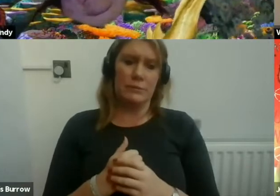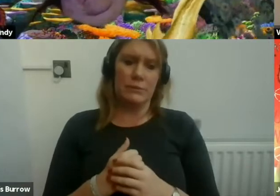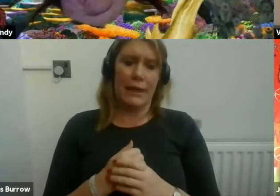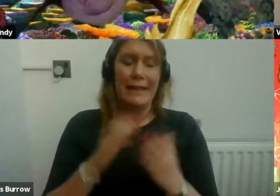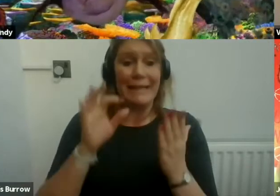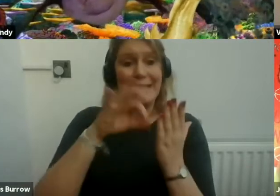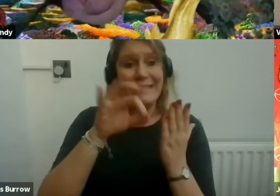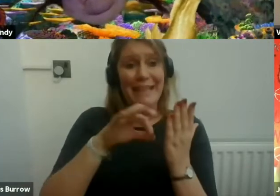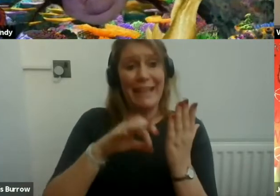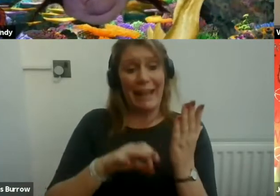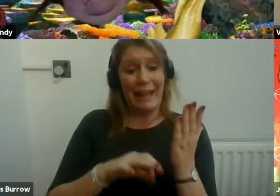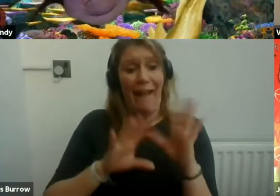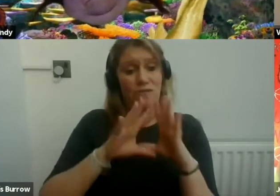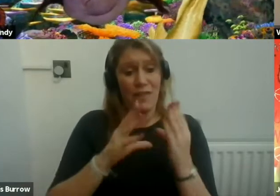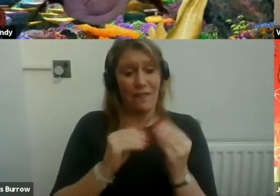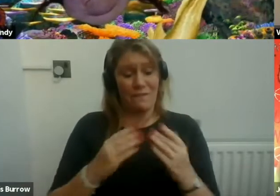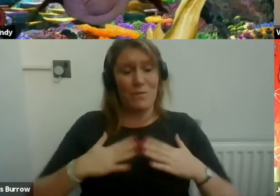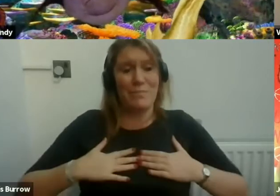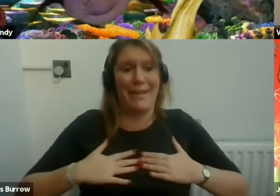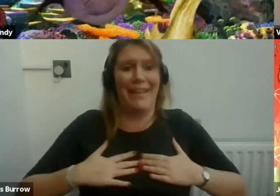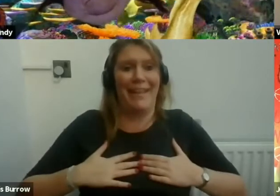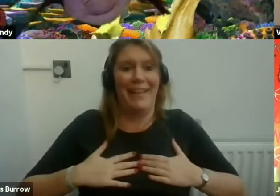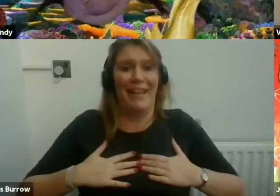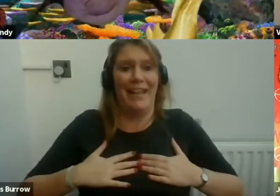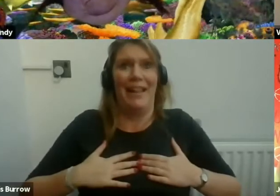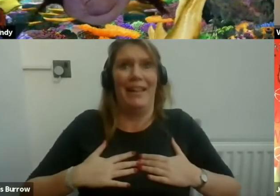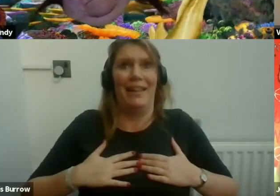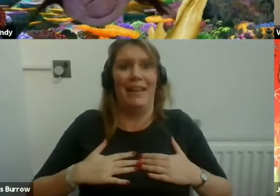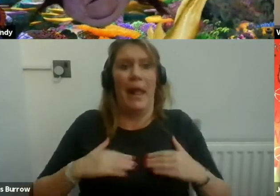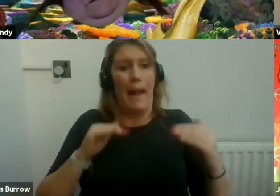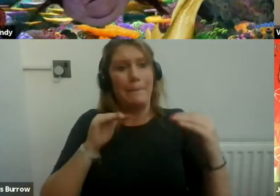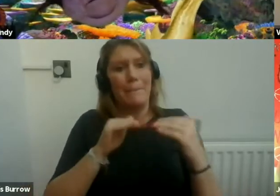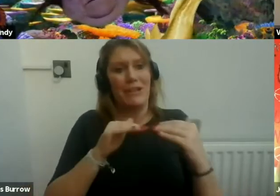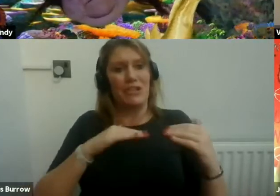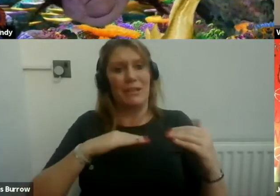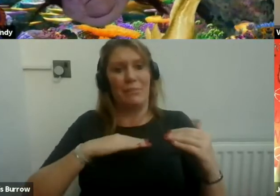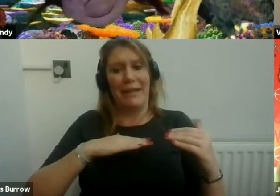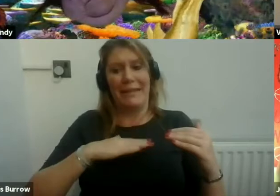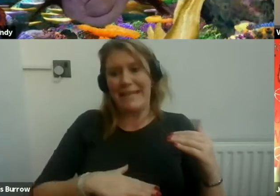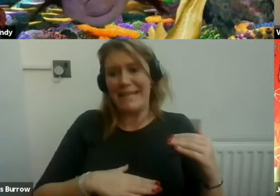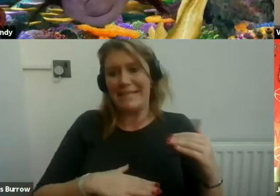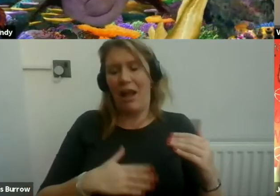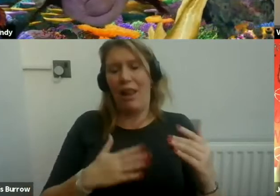single box. I love observing and sharing